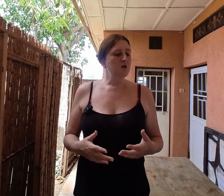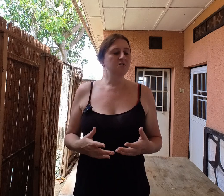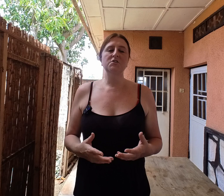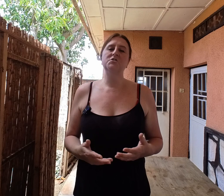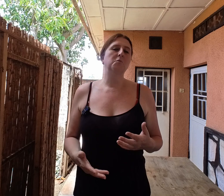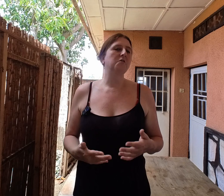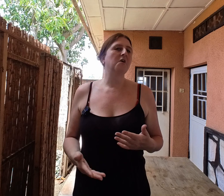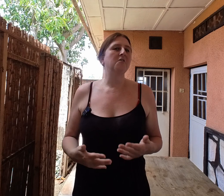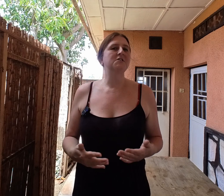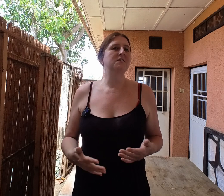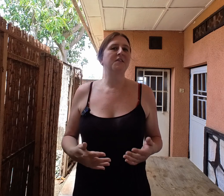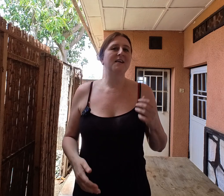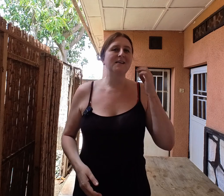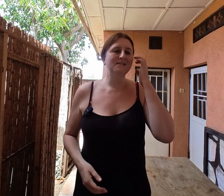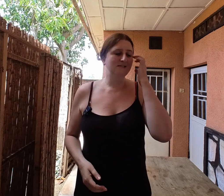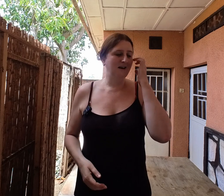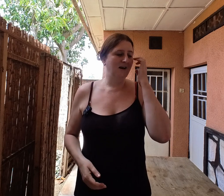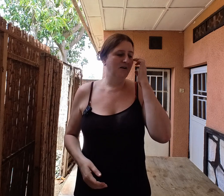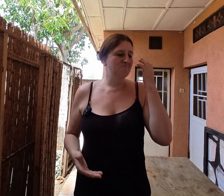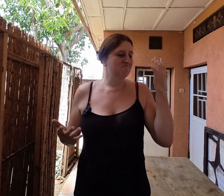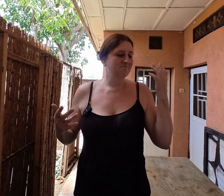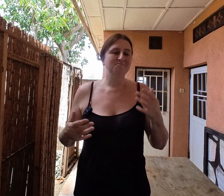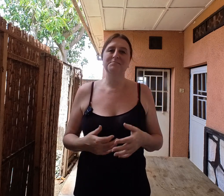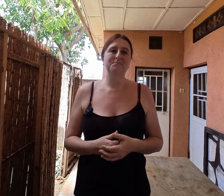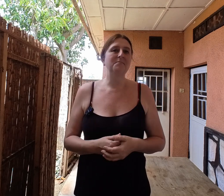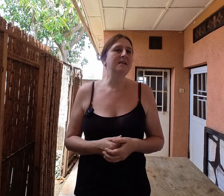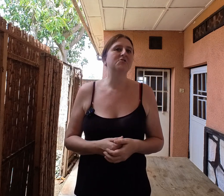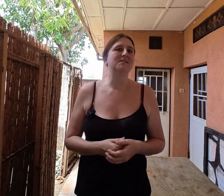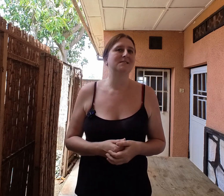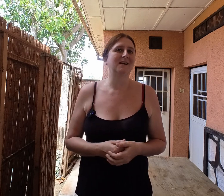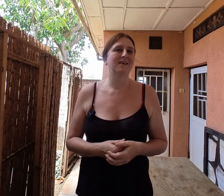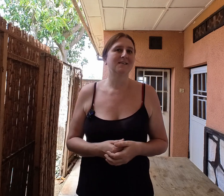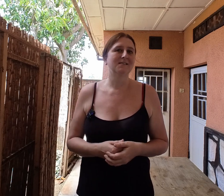I'm not too sure what the origin of that is, um, interesting.